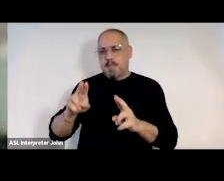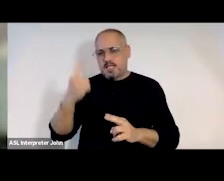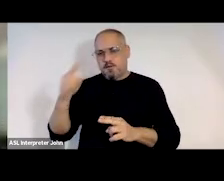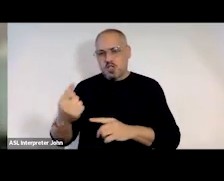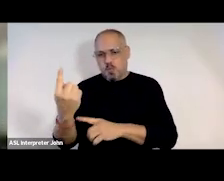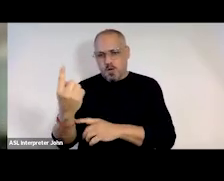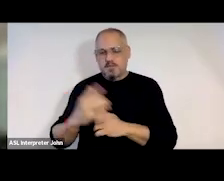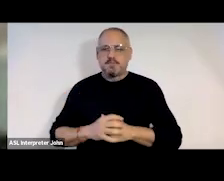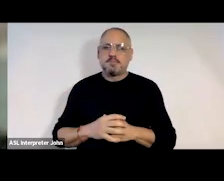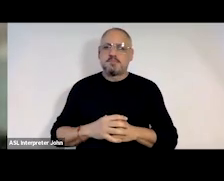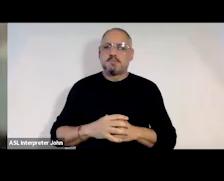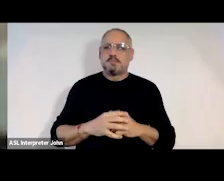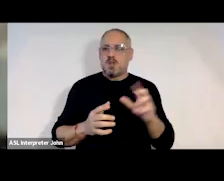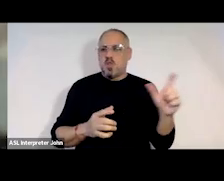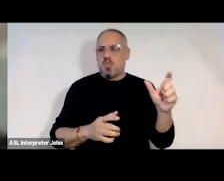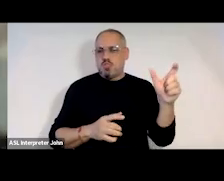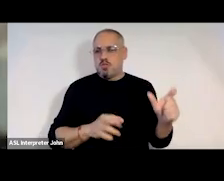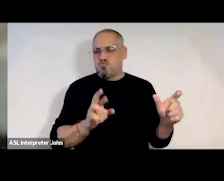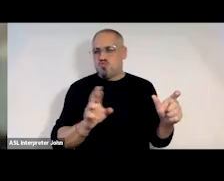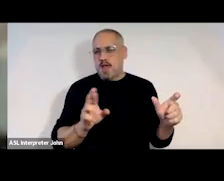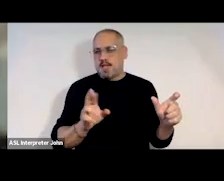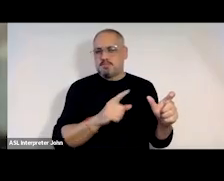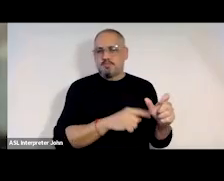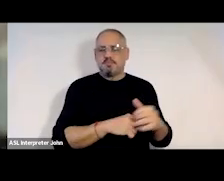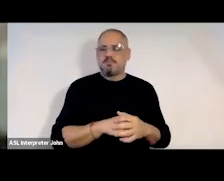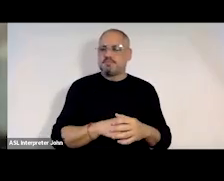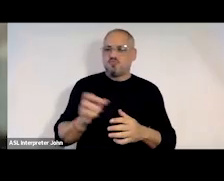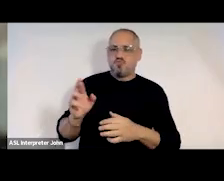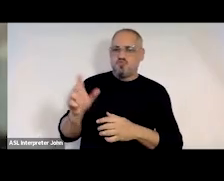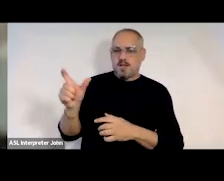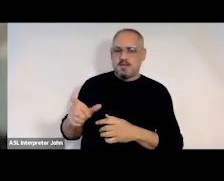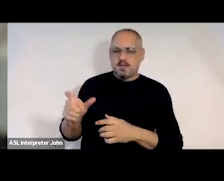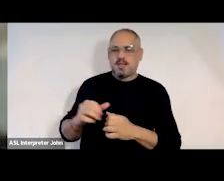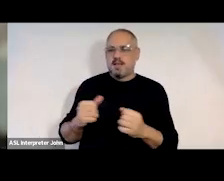So on the right side of this resource are all the critical components that are needed